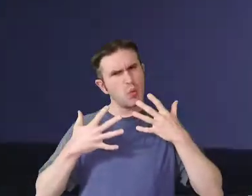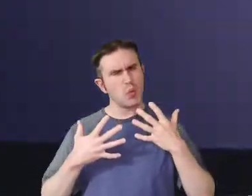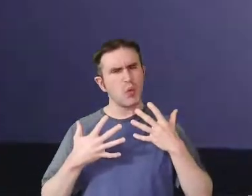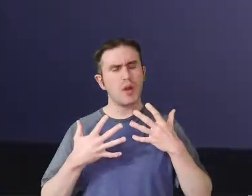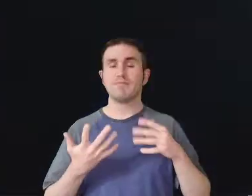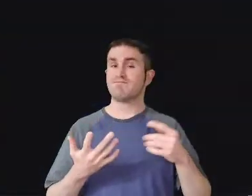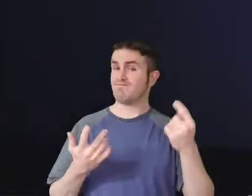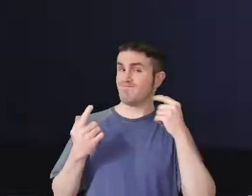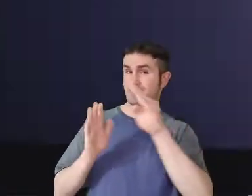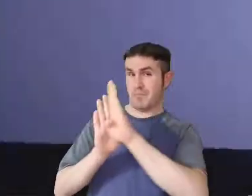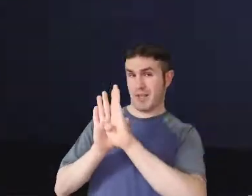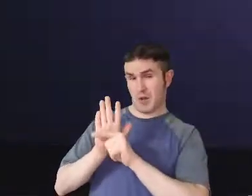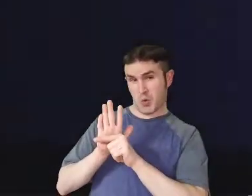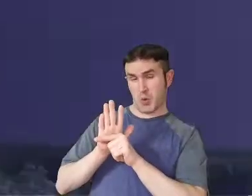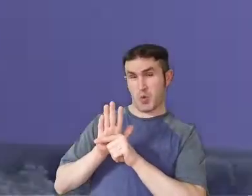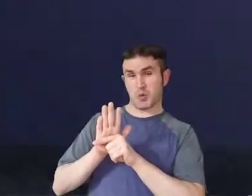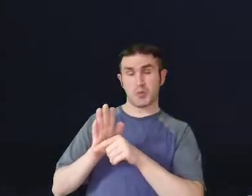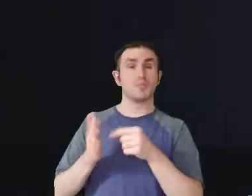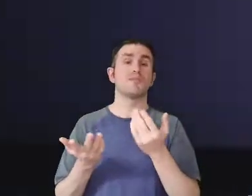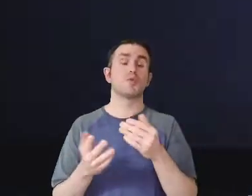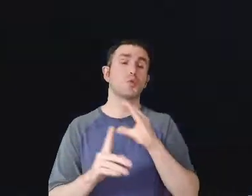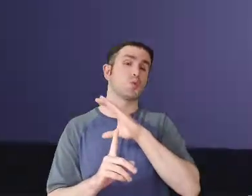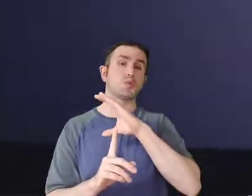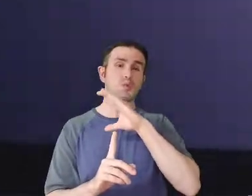when you're doing a background, when you're doing a character design,